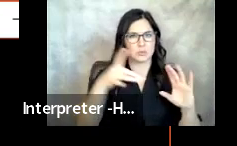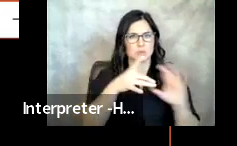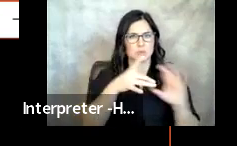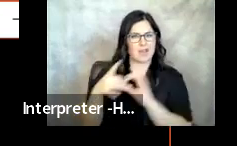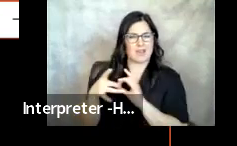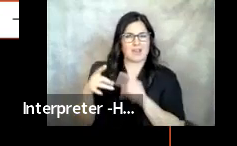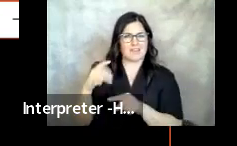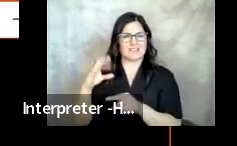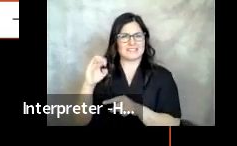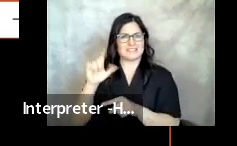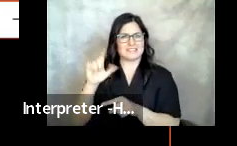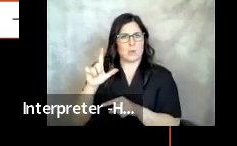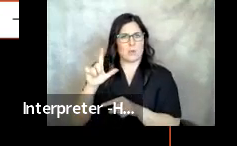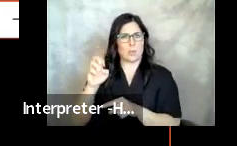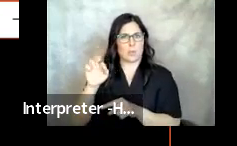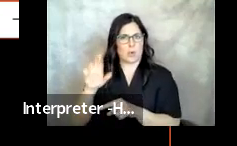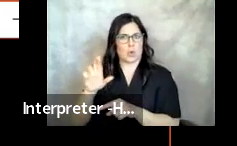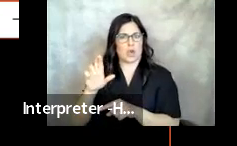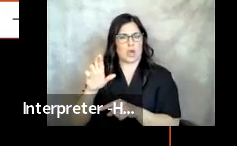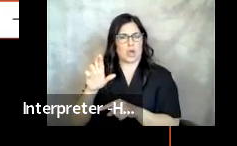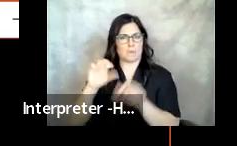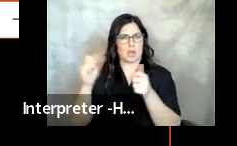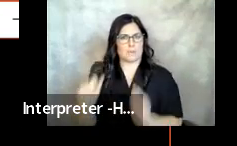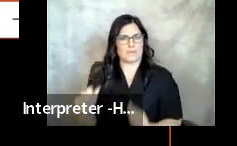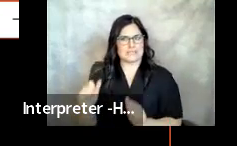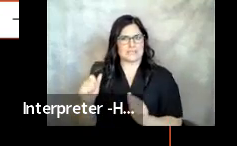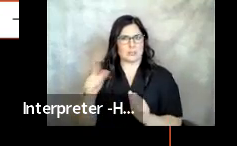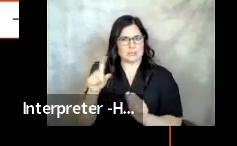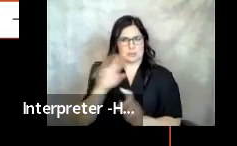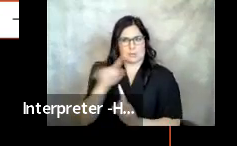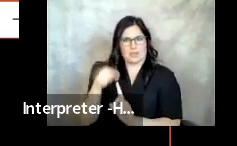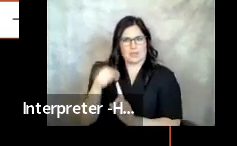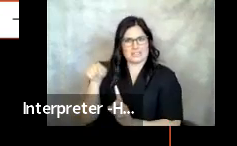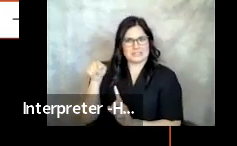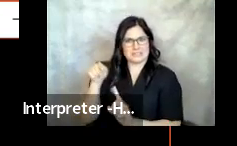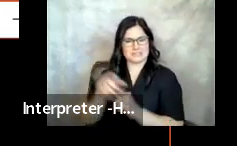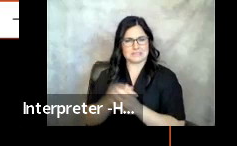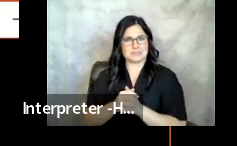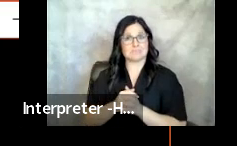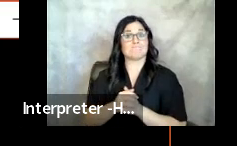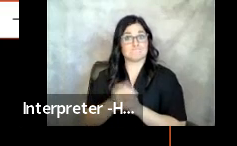Civil War? Well. Because almost right away,